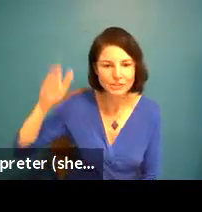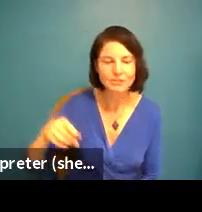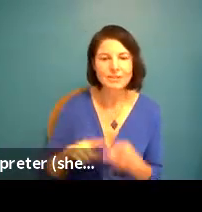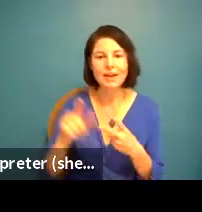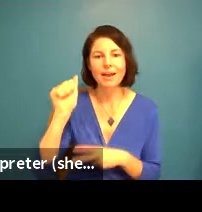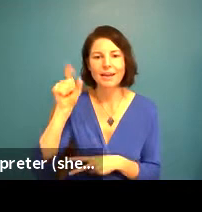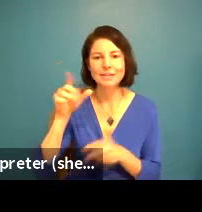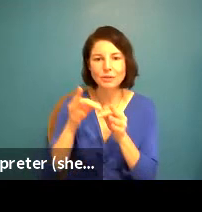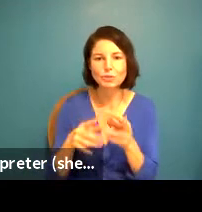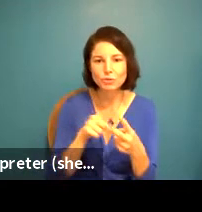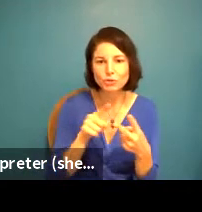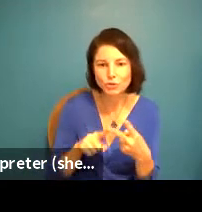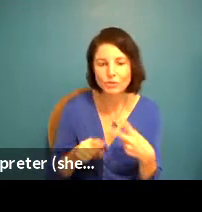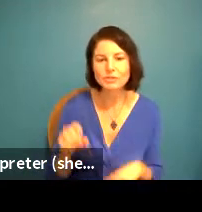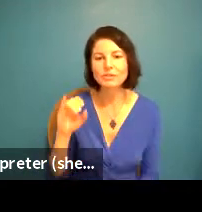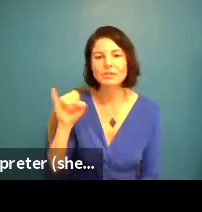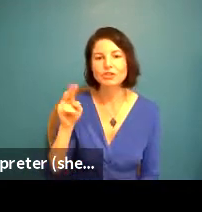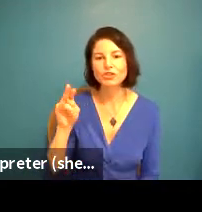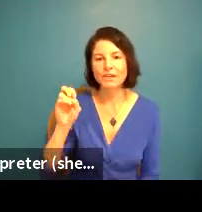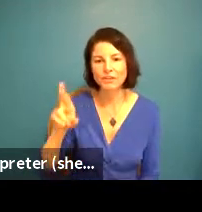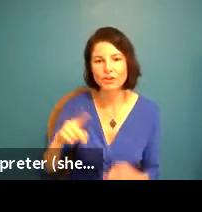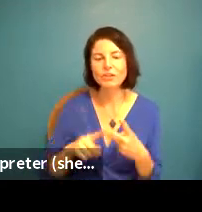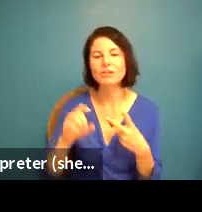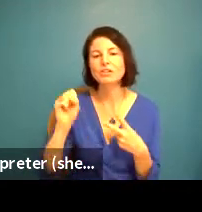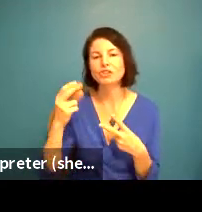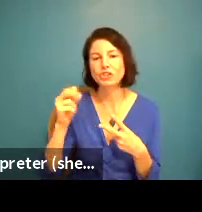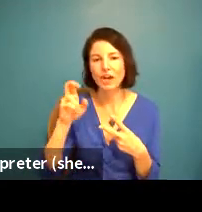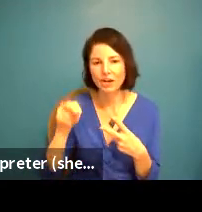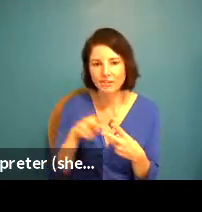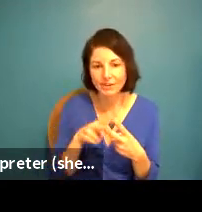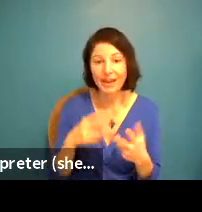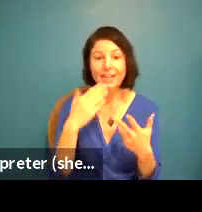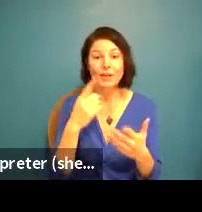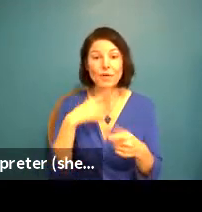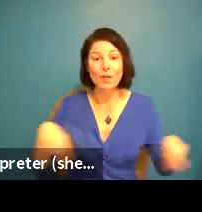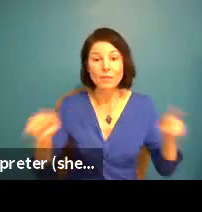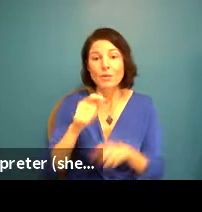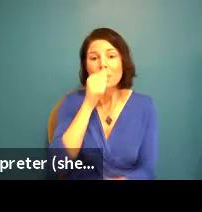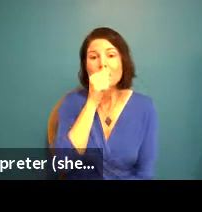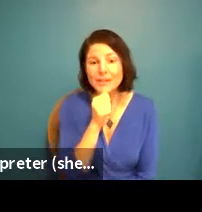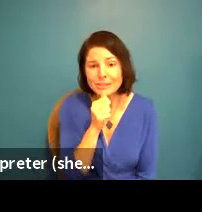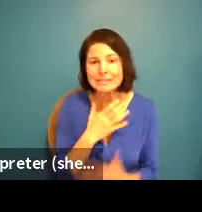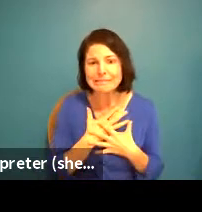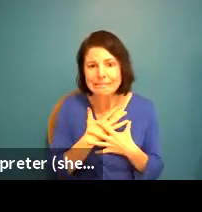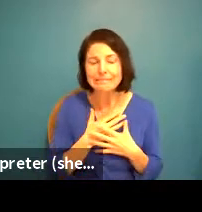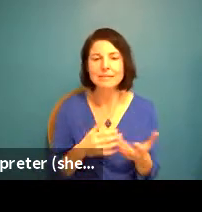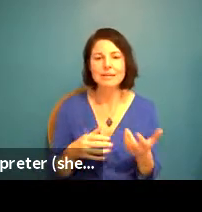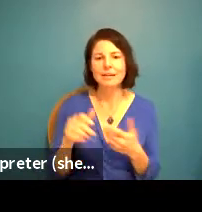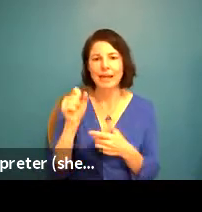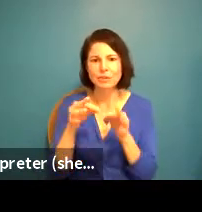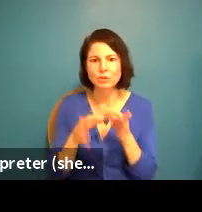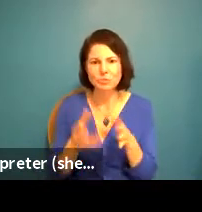interpreters, Jennifer and Sharon, and all of you for being patient with us when you needed the ASL interpreter and we couldn't get the